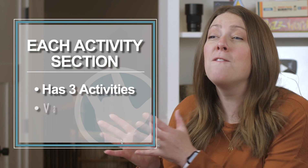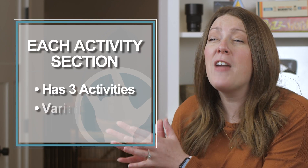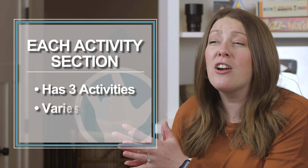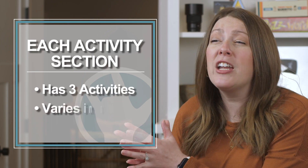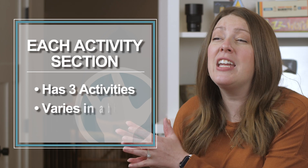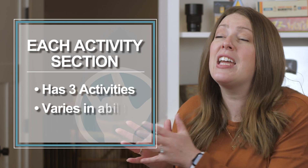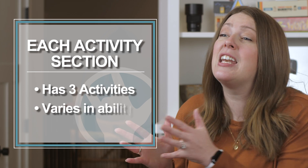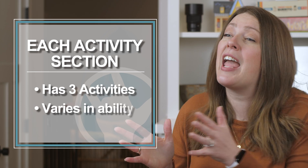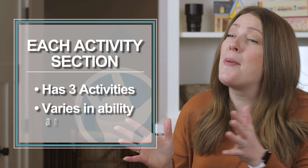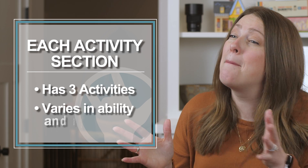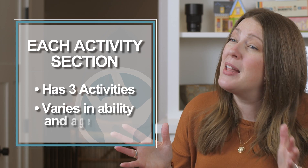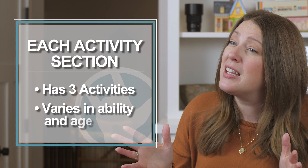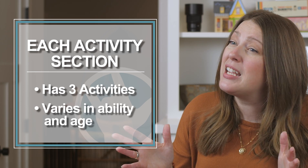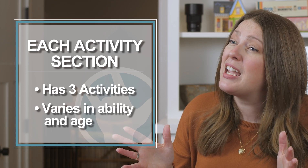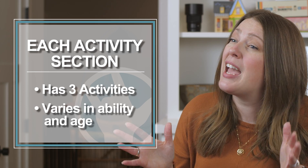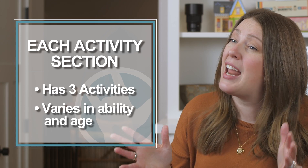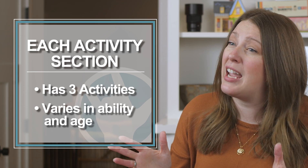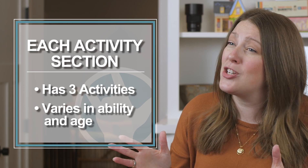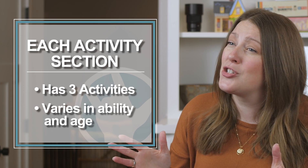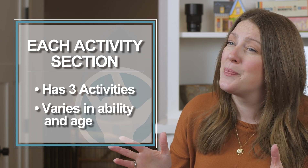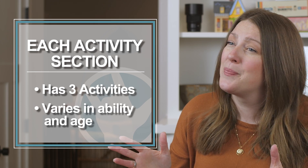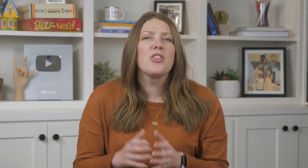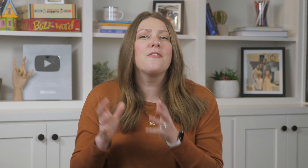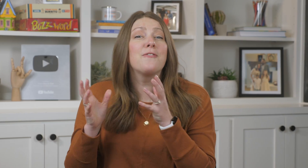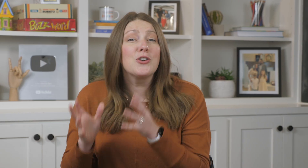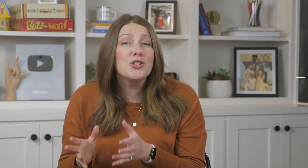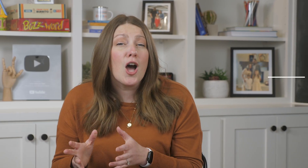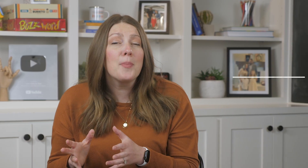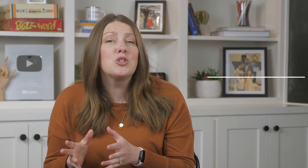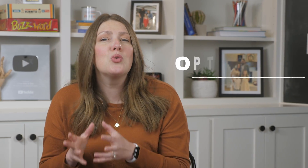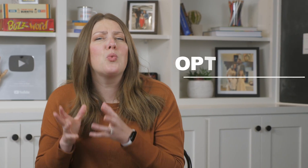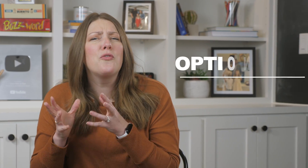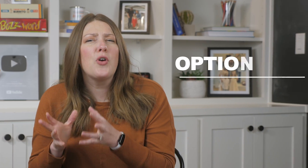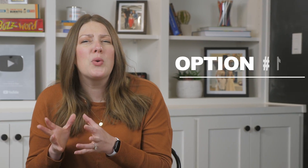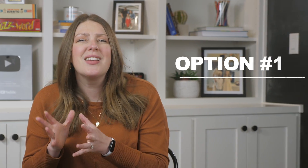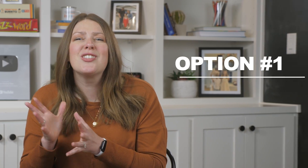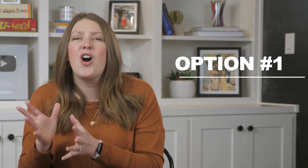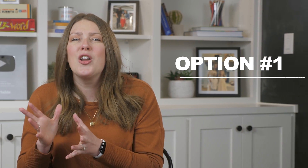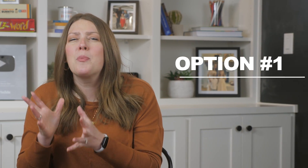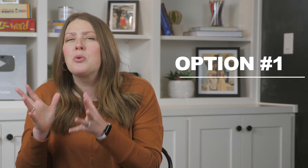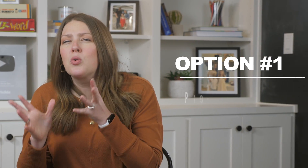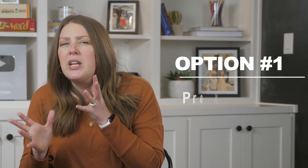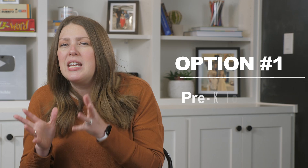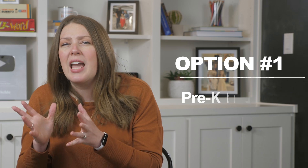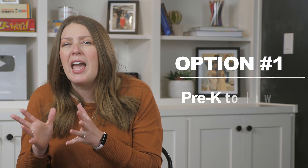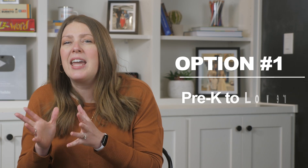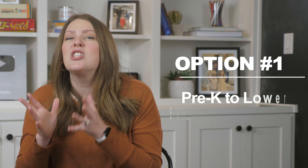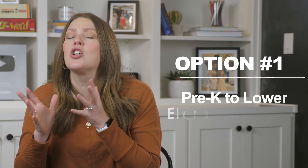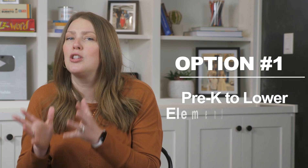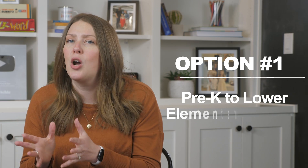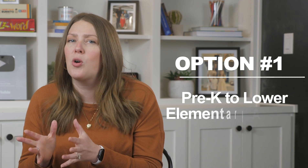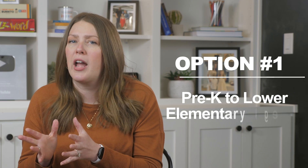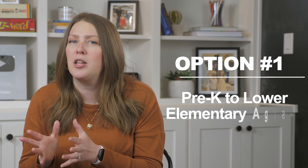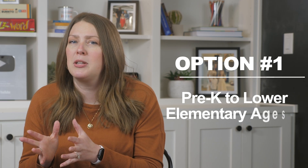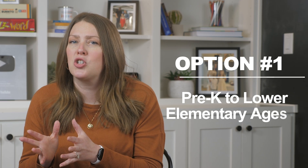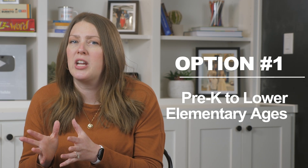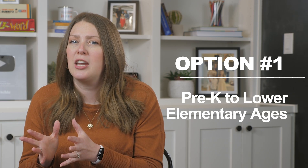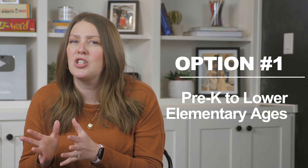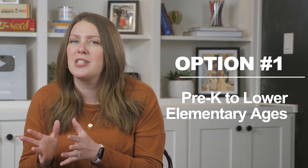varying in ability and age. The first option will focus on pre-K to lower elementary ages.